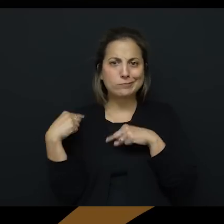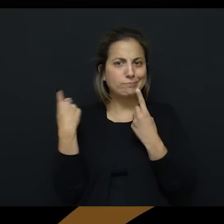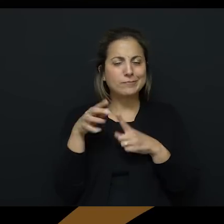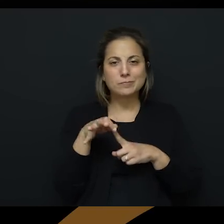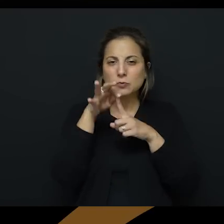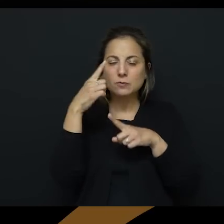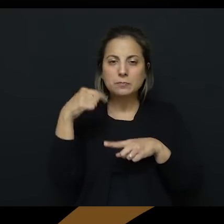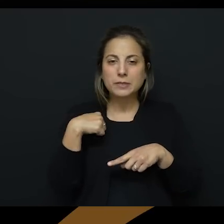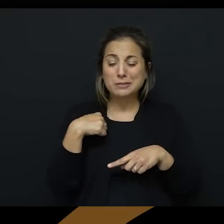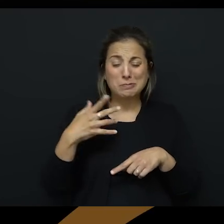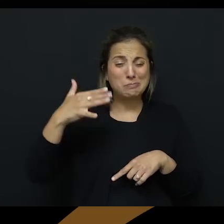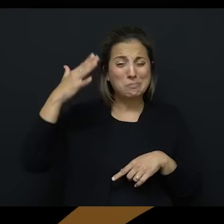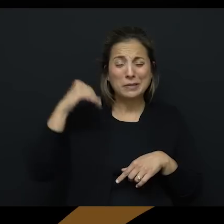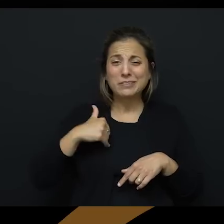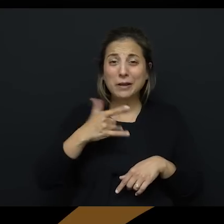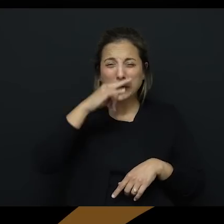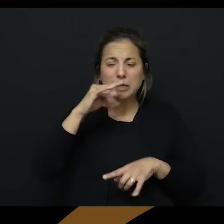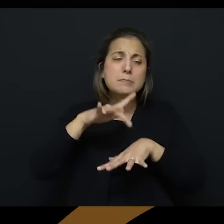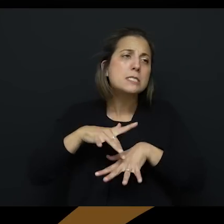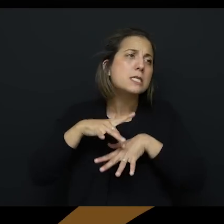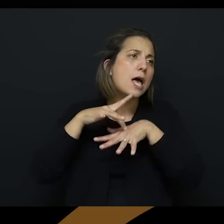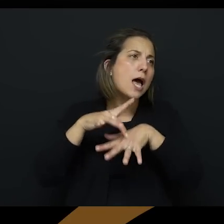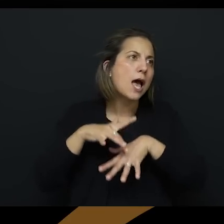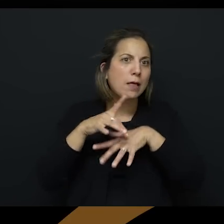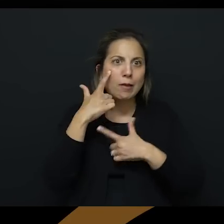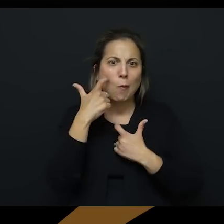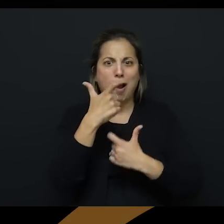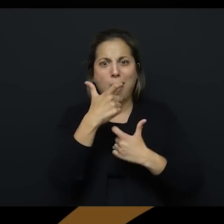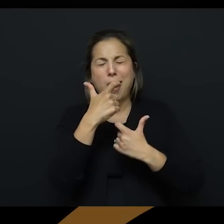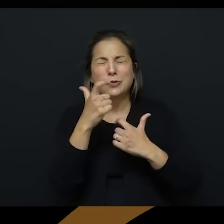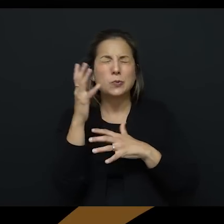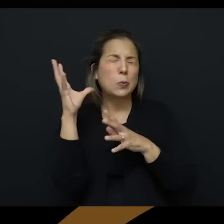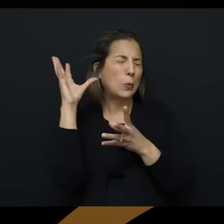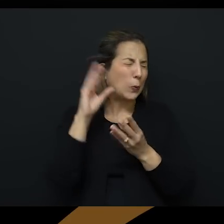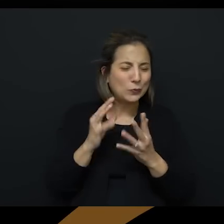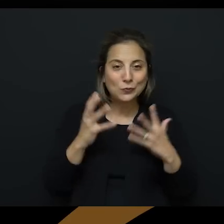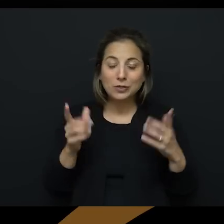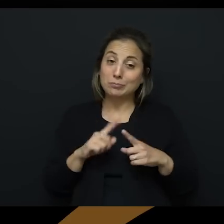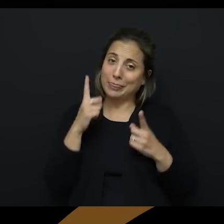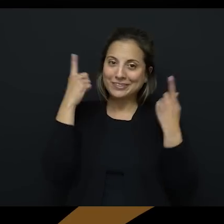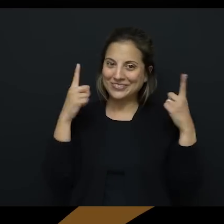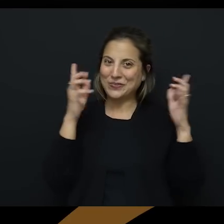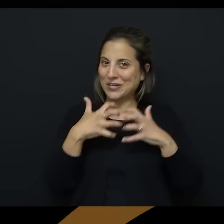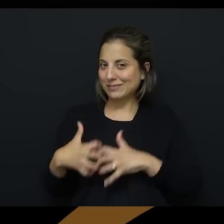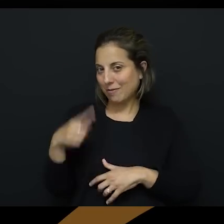I've been obsessed with it since I was a child and probably watched way too much of it but, you know, I think it might have worked out.